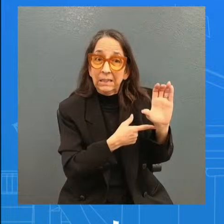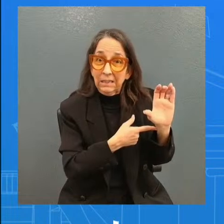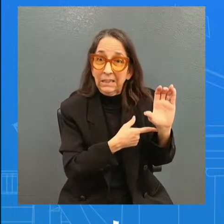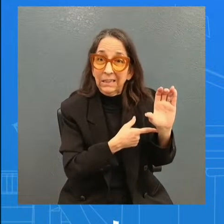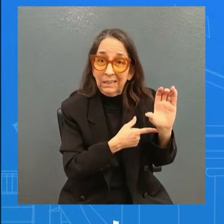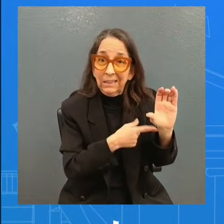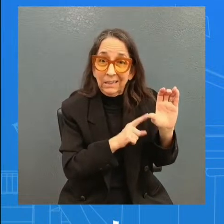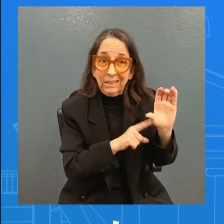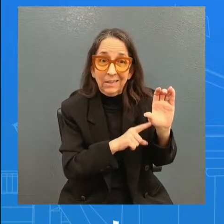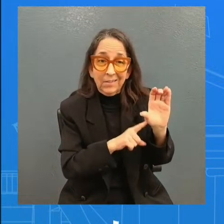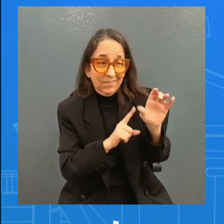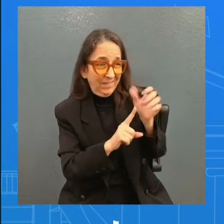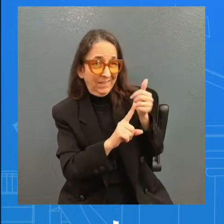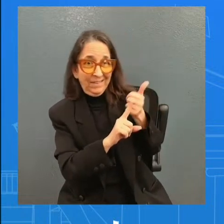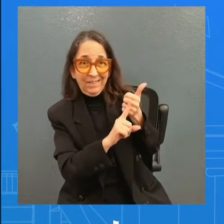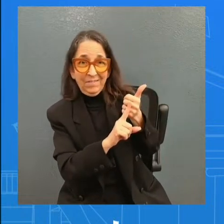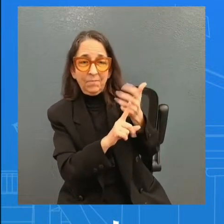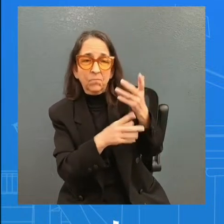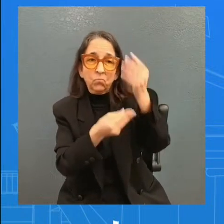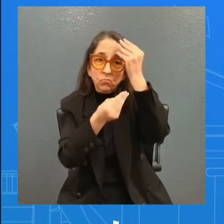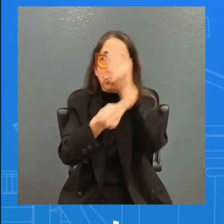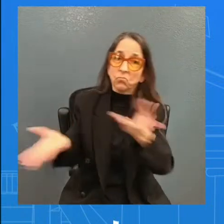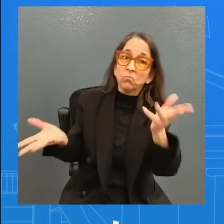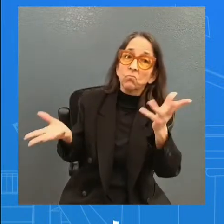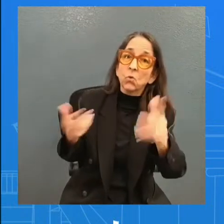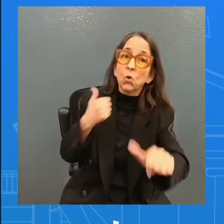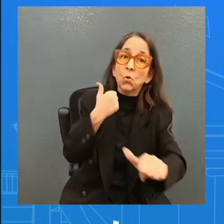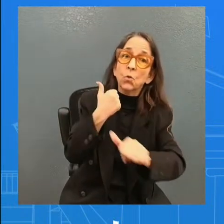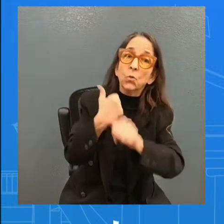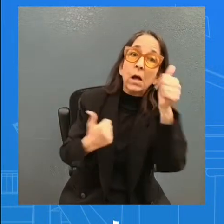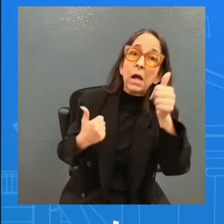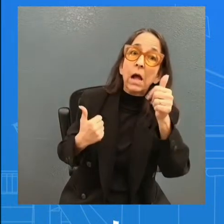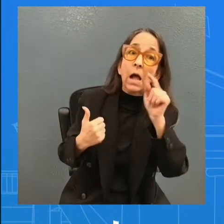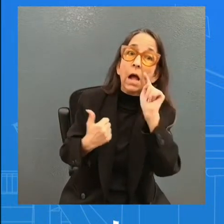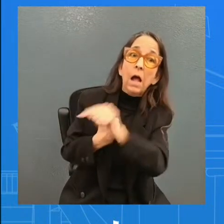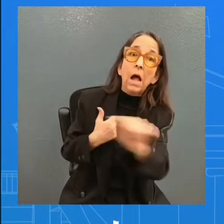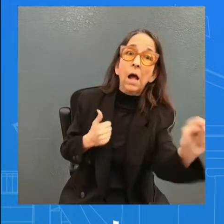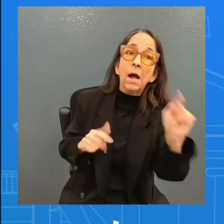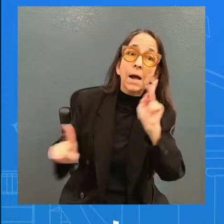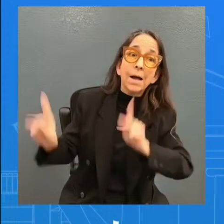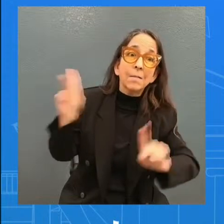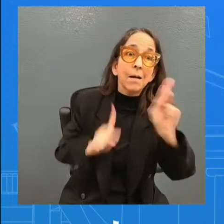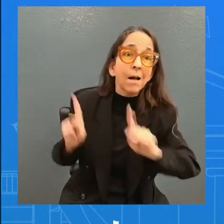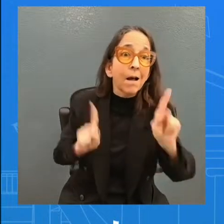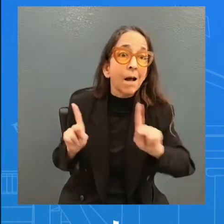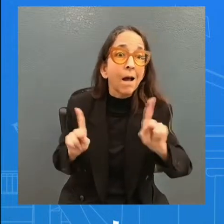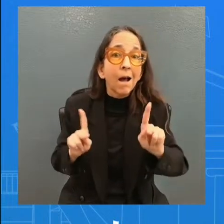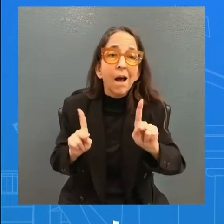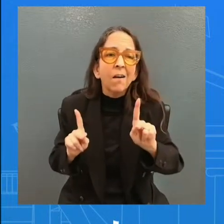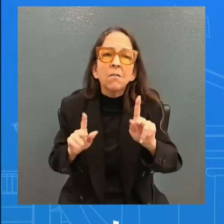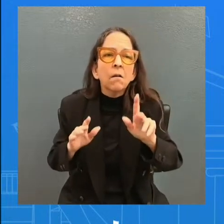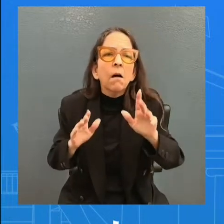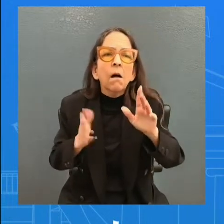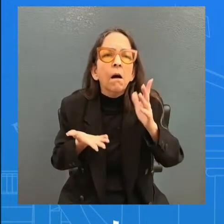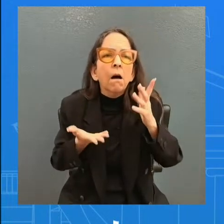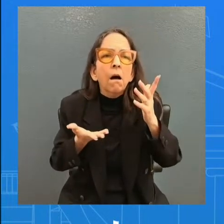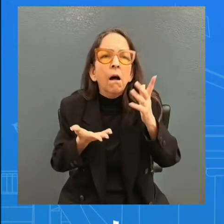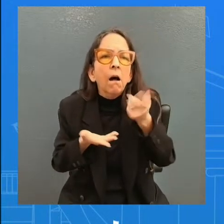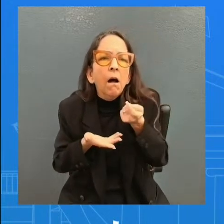to the general public is -- is still low. And so, we want to make sure that the American people are listening to CDC, and they can --